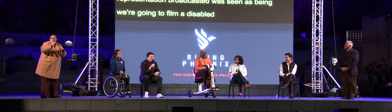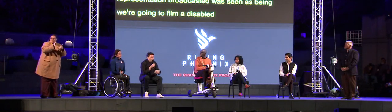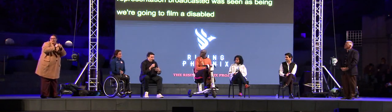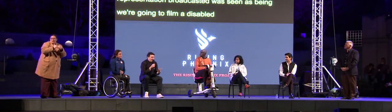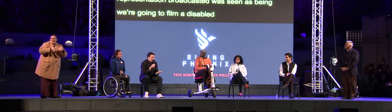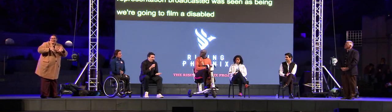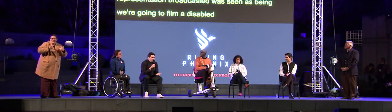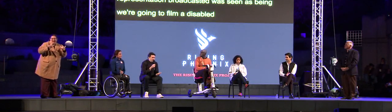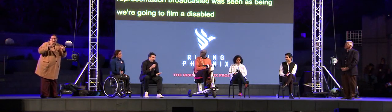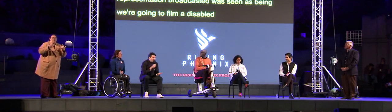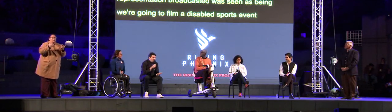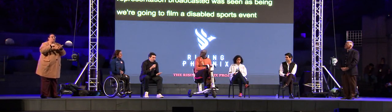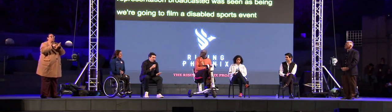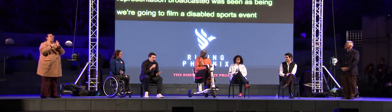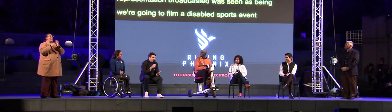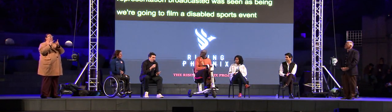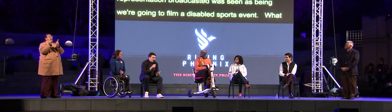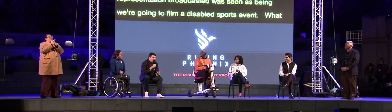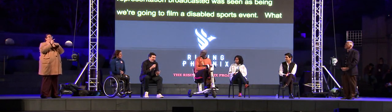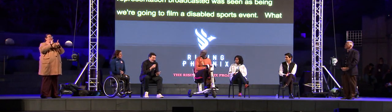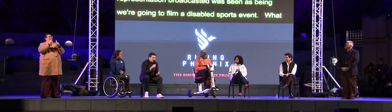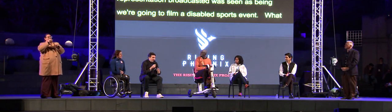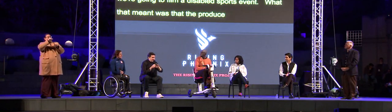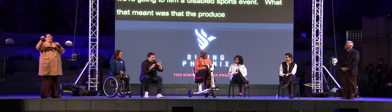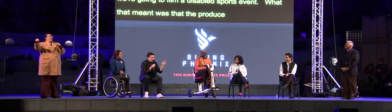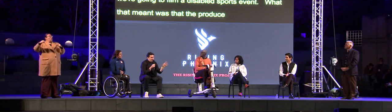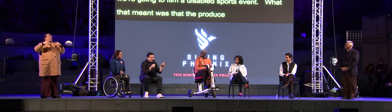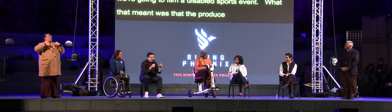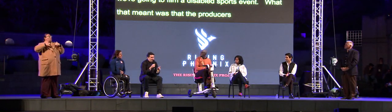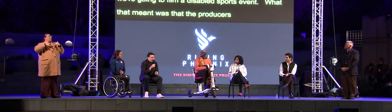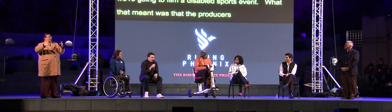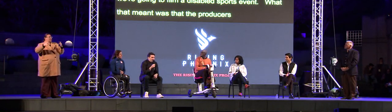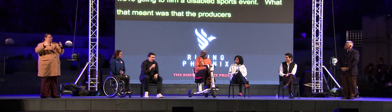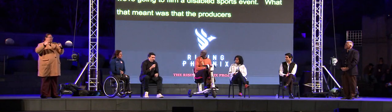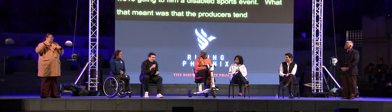And what that meant was that the producers tended-- this is history--